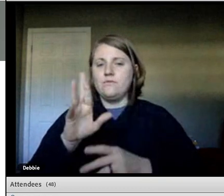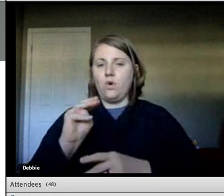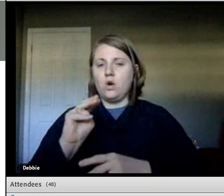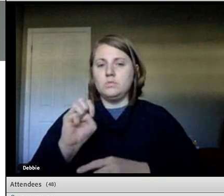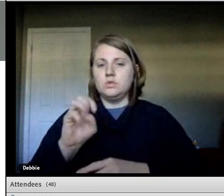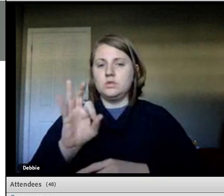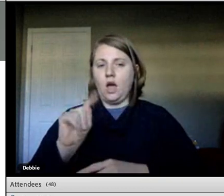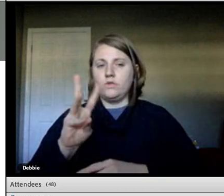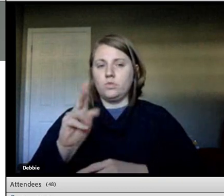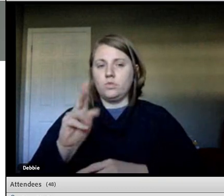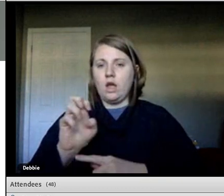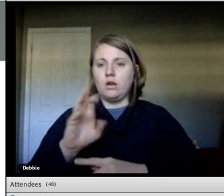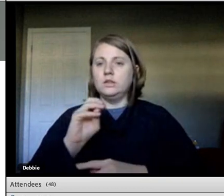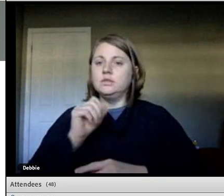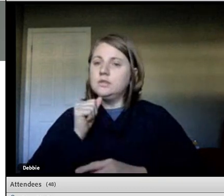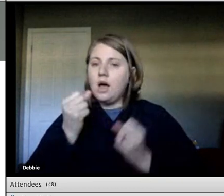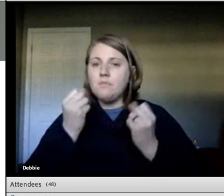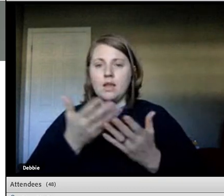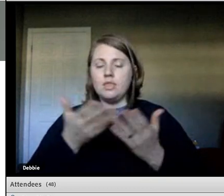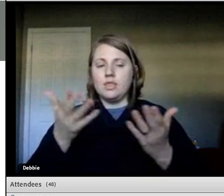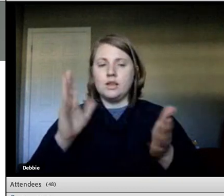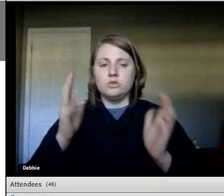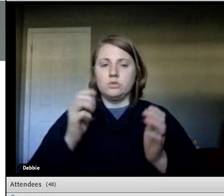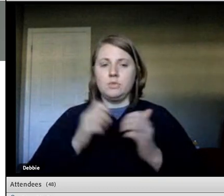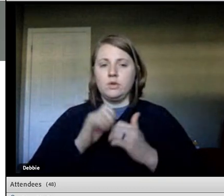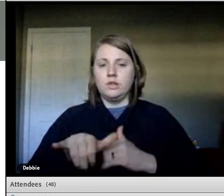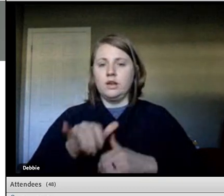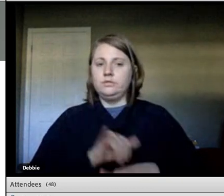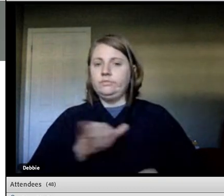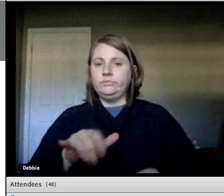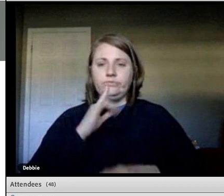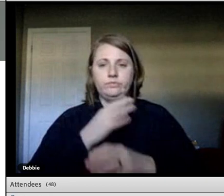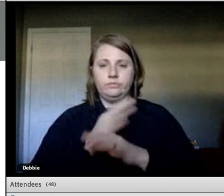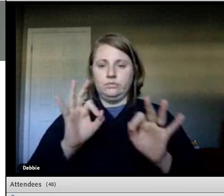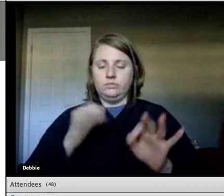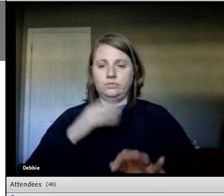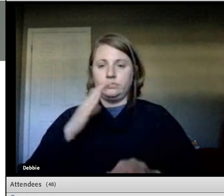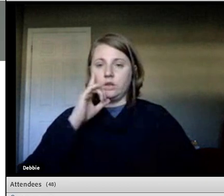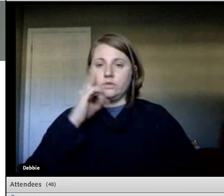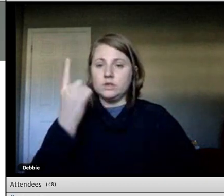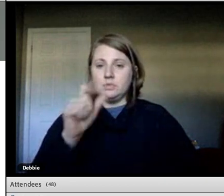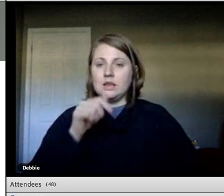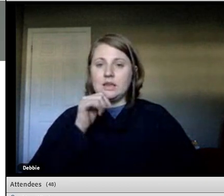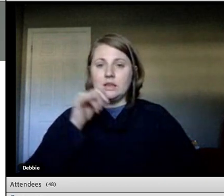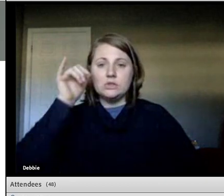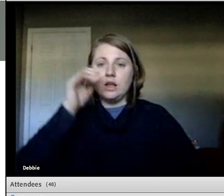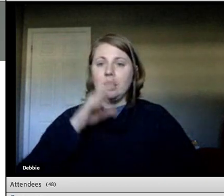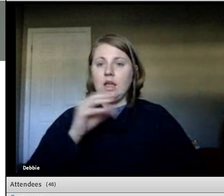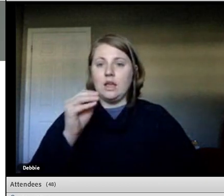comparitable softwares like that for free. I was actually looking for something yesterday and was not finding anything out there